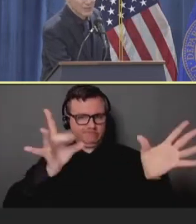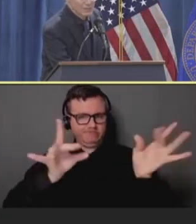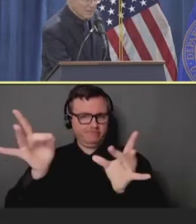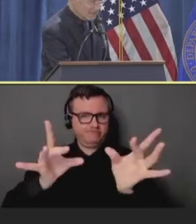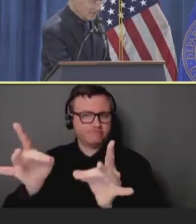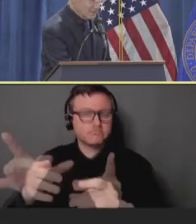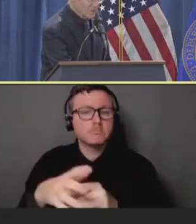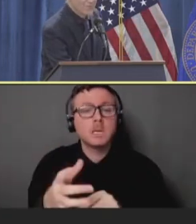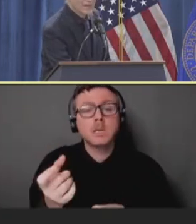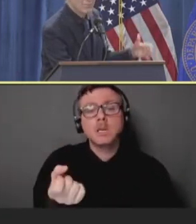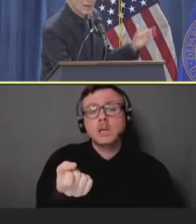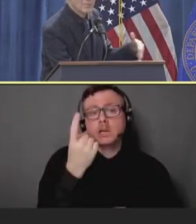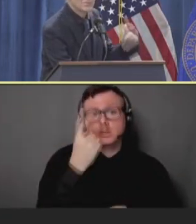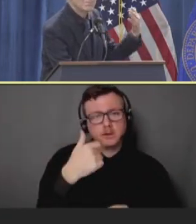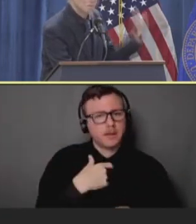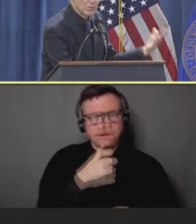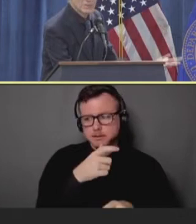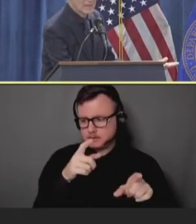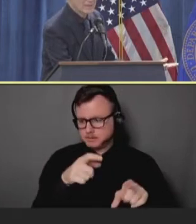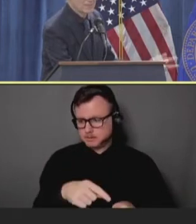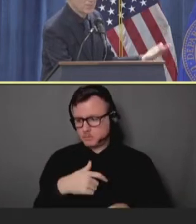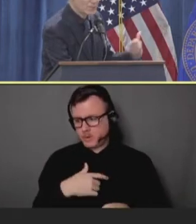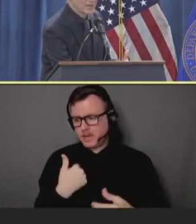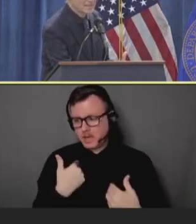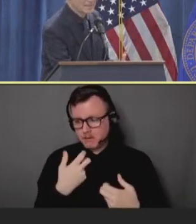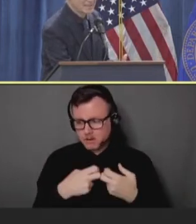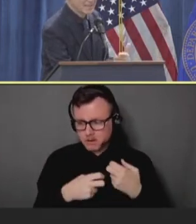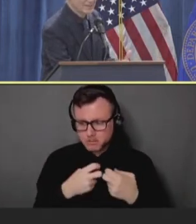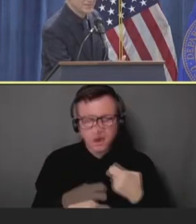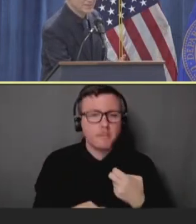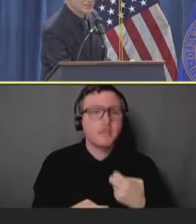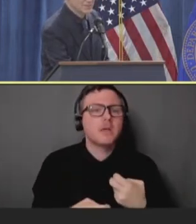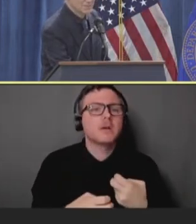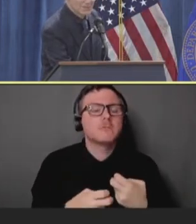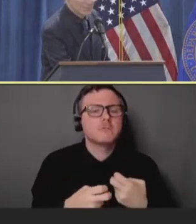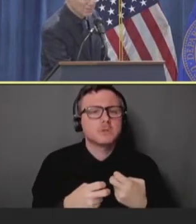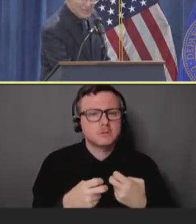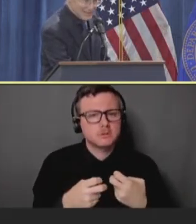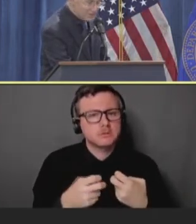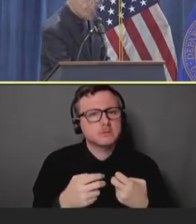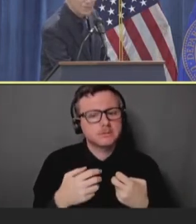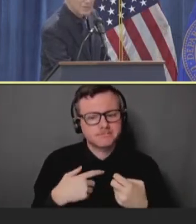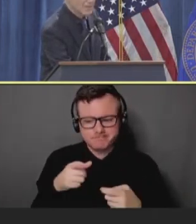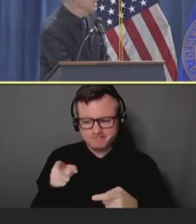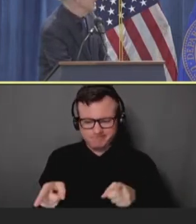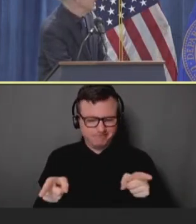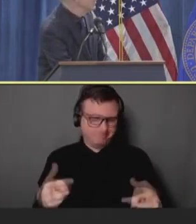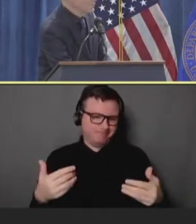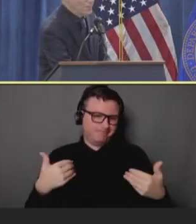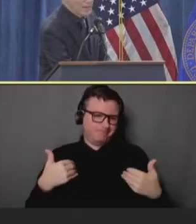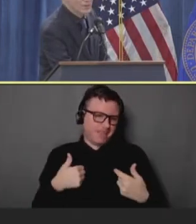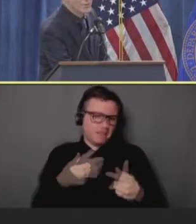So, we've got problems on both sides, both vaccines have some issues, and how do we deal